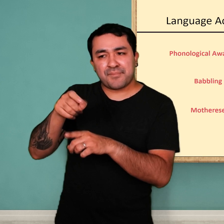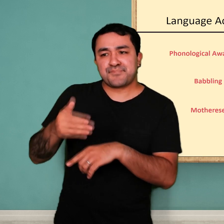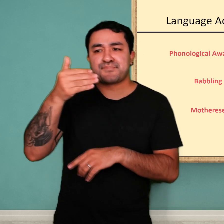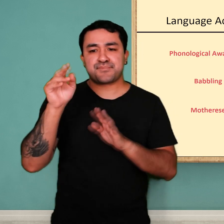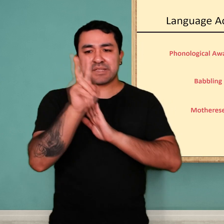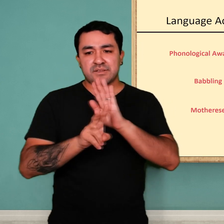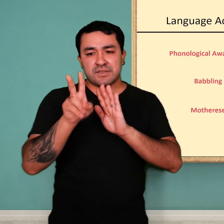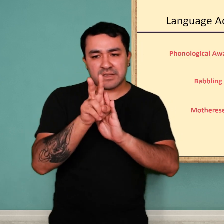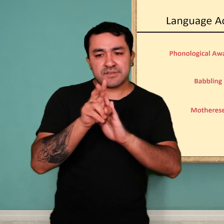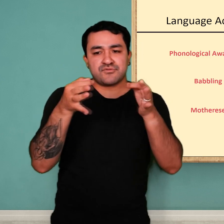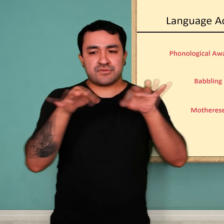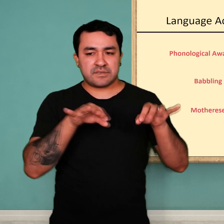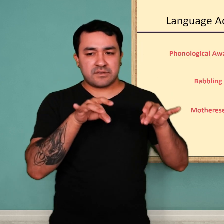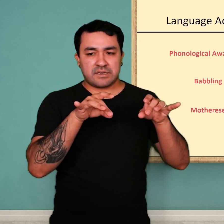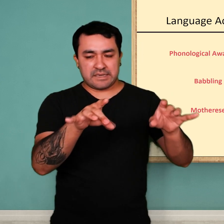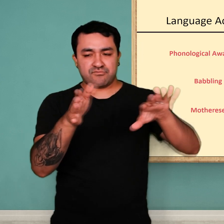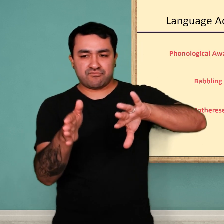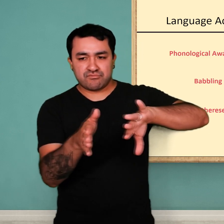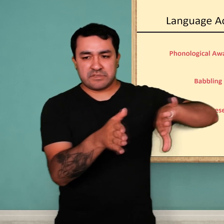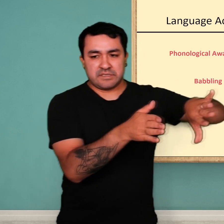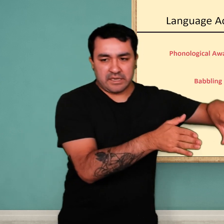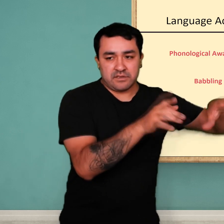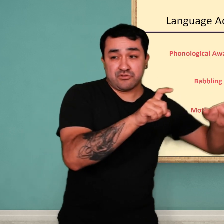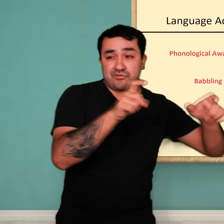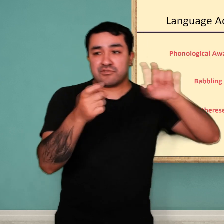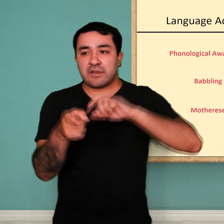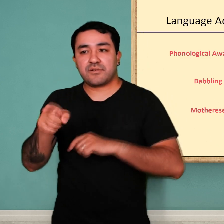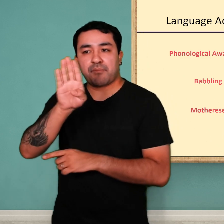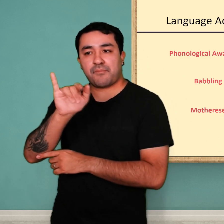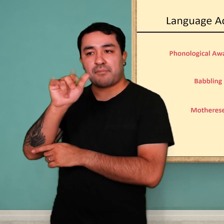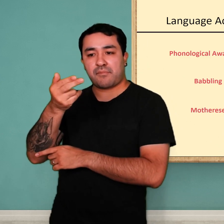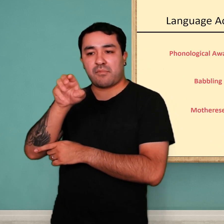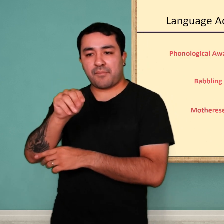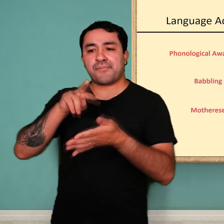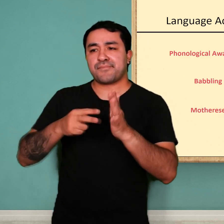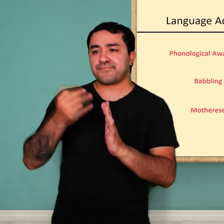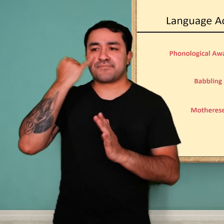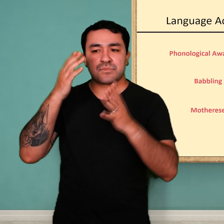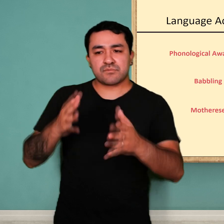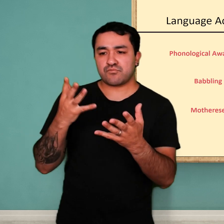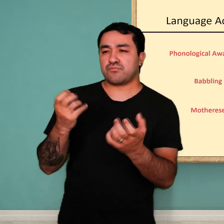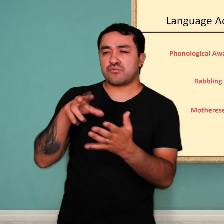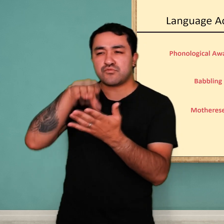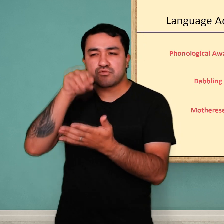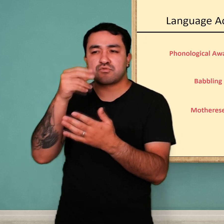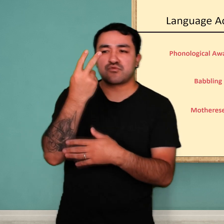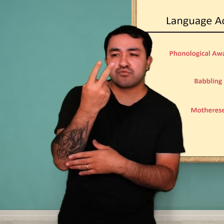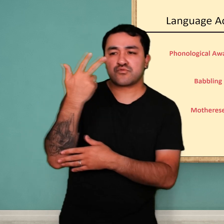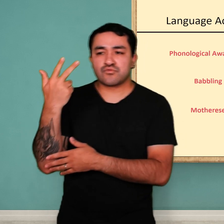and other cases show how detrimental withholding language can be. In the next video, we will shift